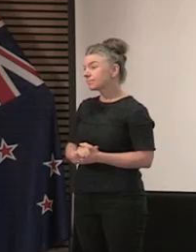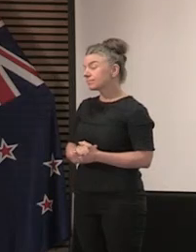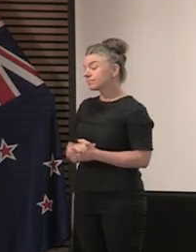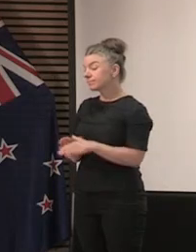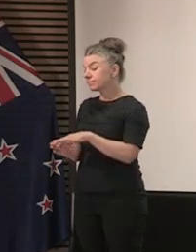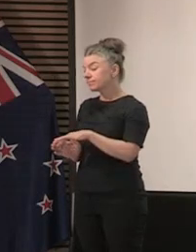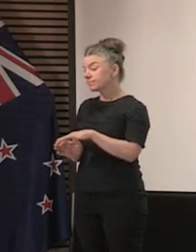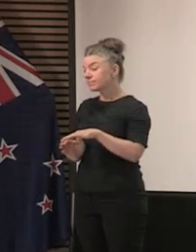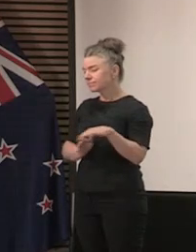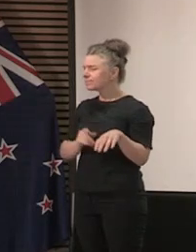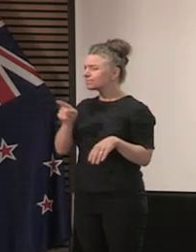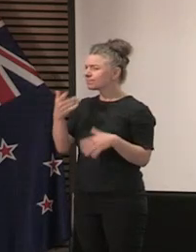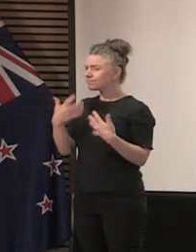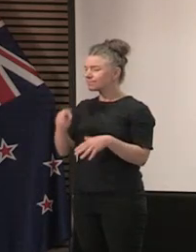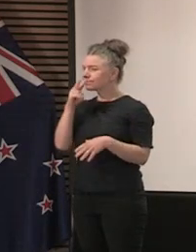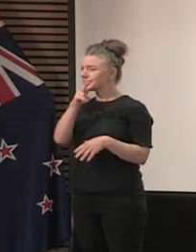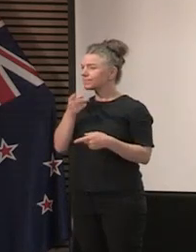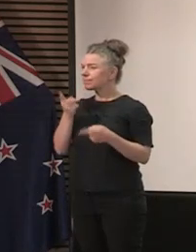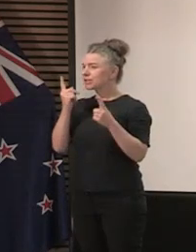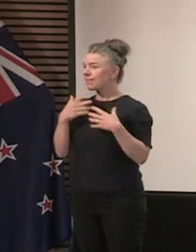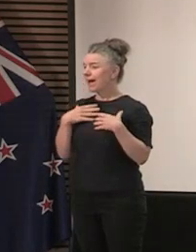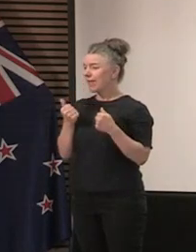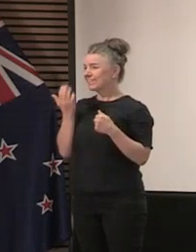Face-to-face appointments if